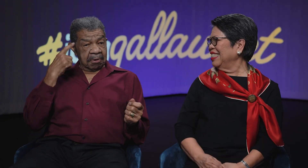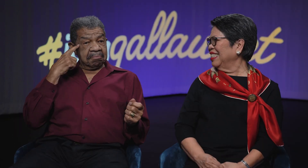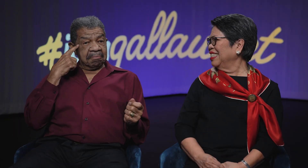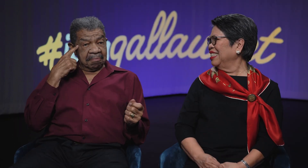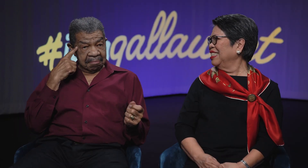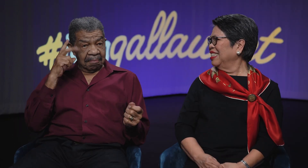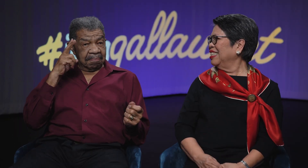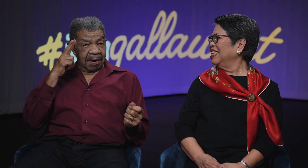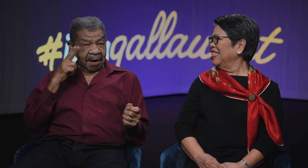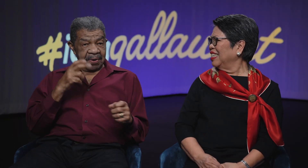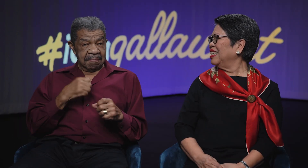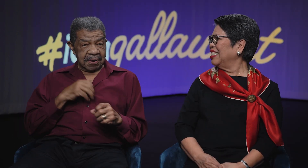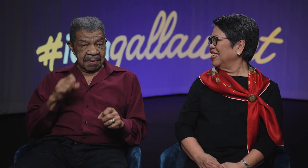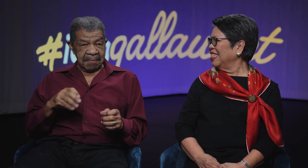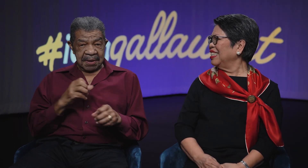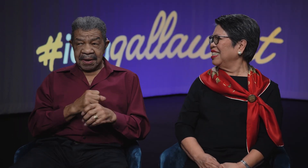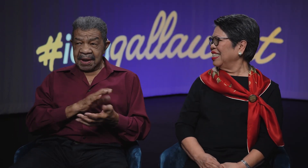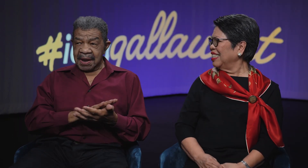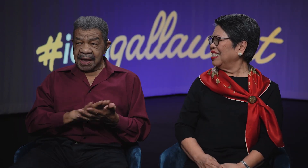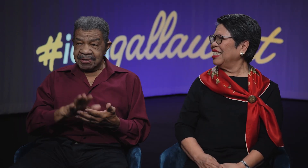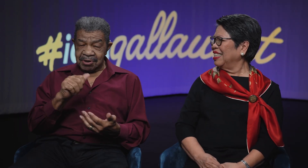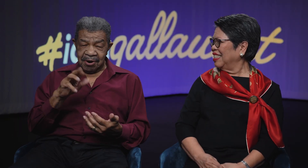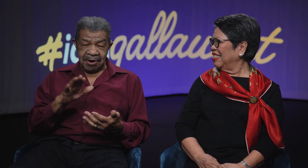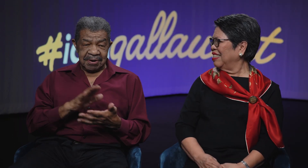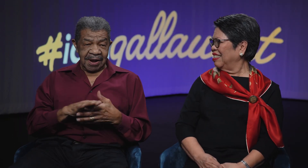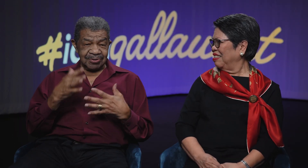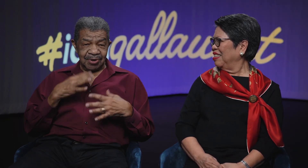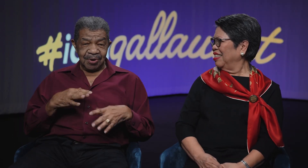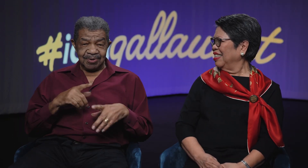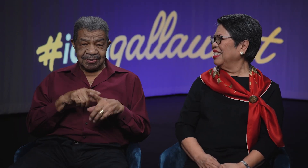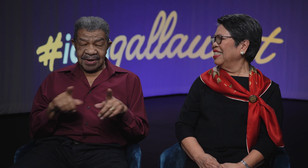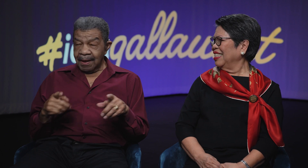and so I thought - barbers can have nice cars and clothes.